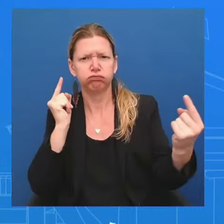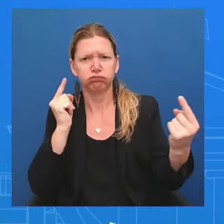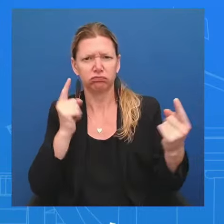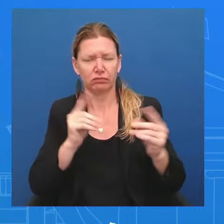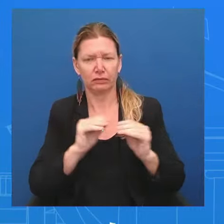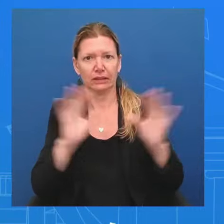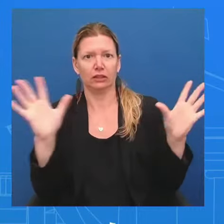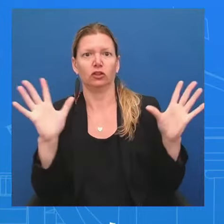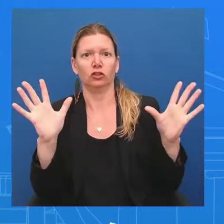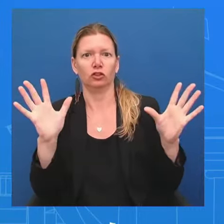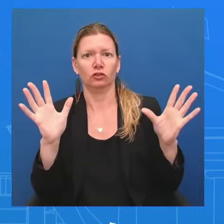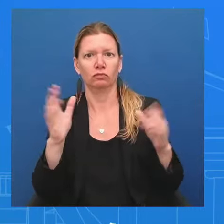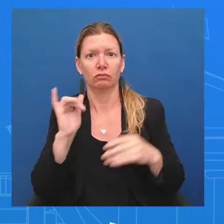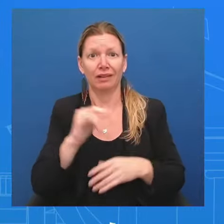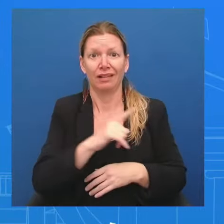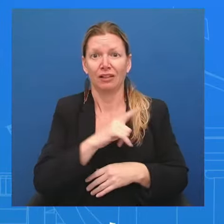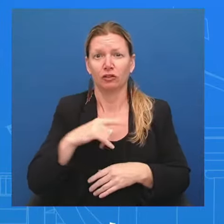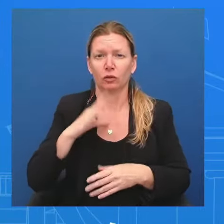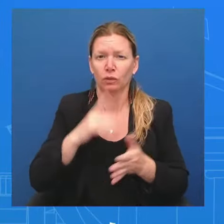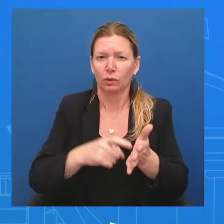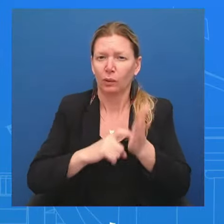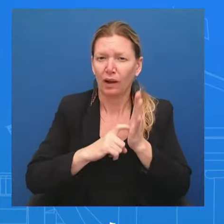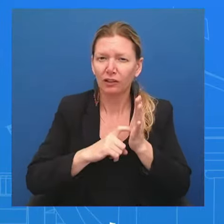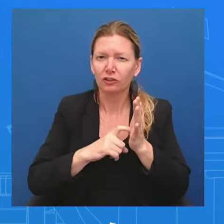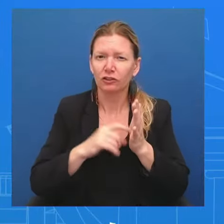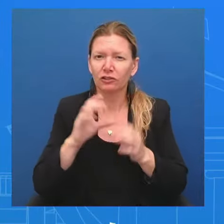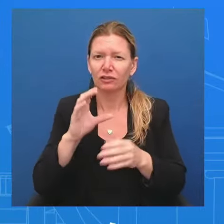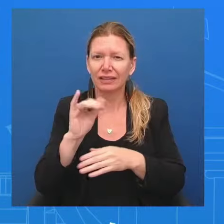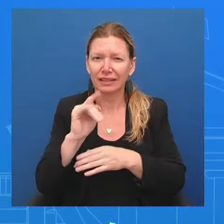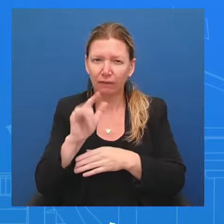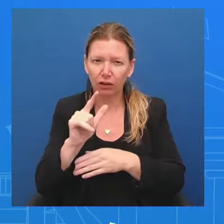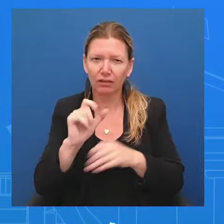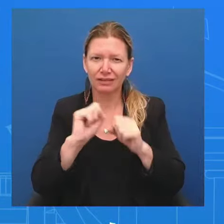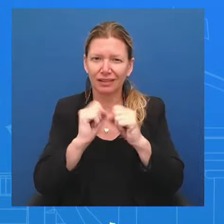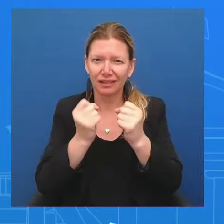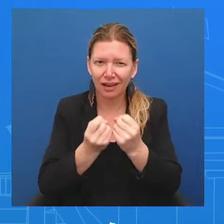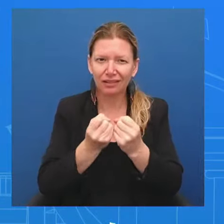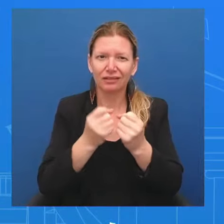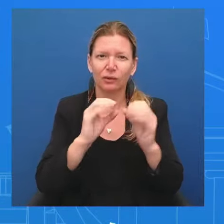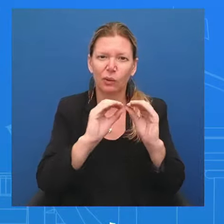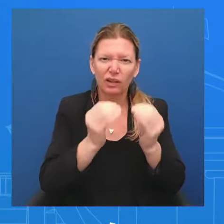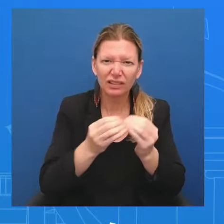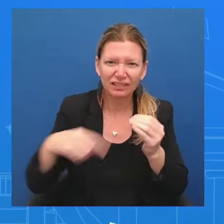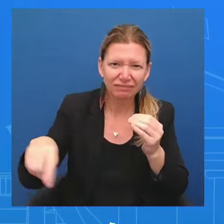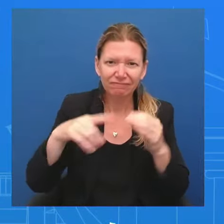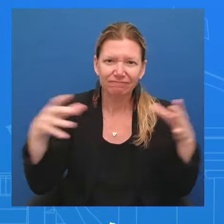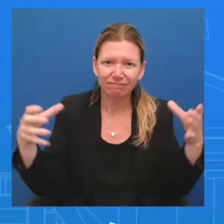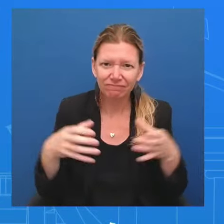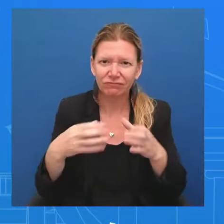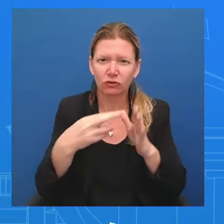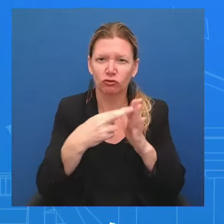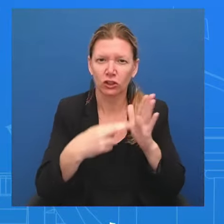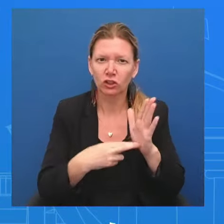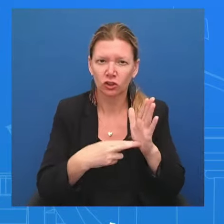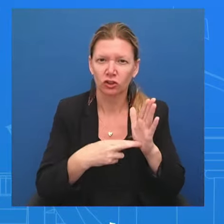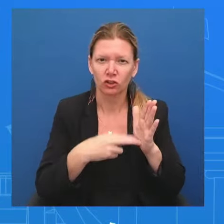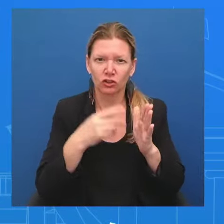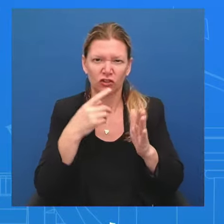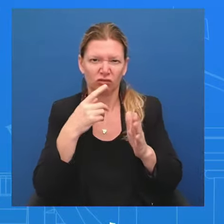simply for accepting 20% of their funding from a board. Civil society organizations play a vital role in preserving democracies,